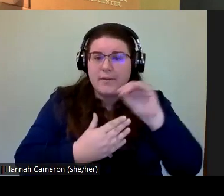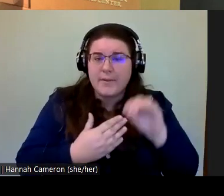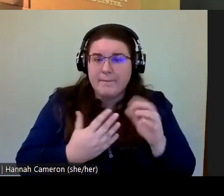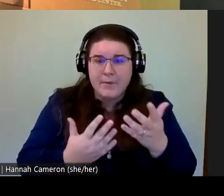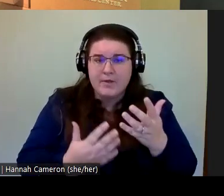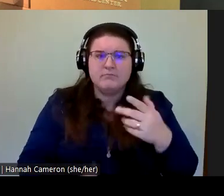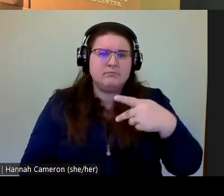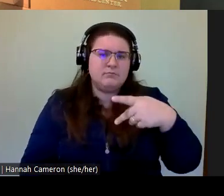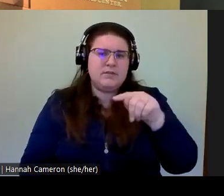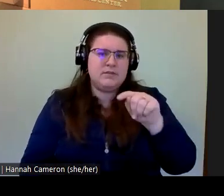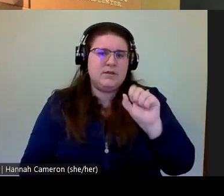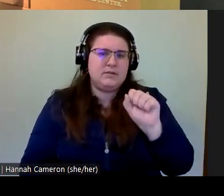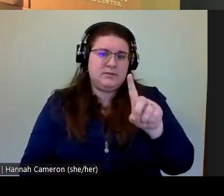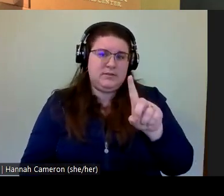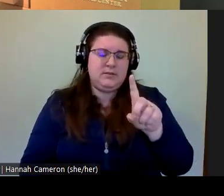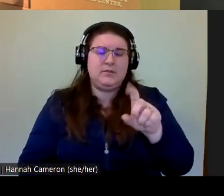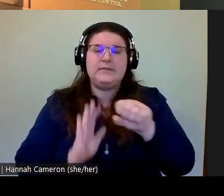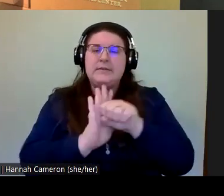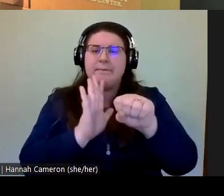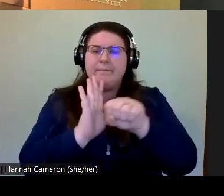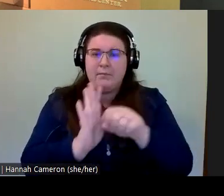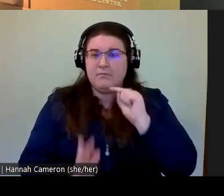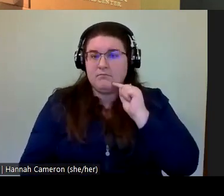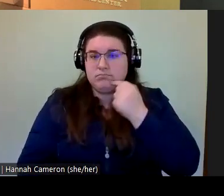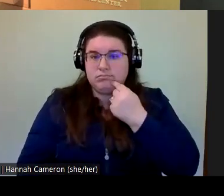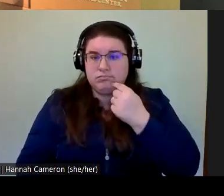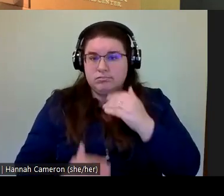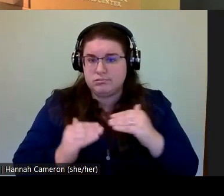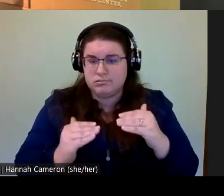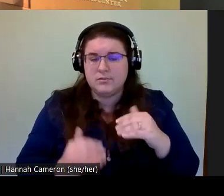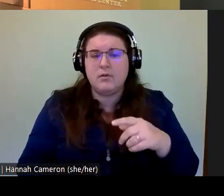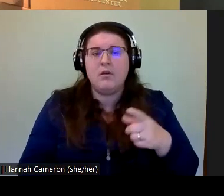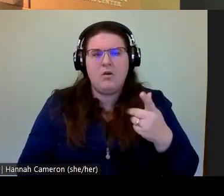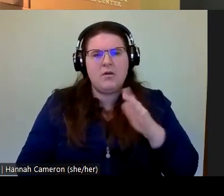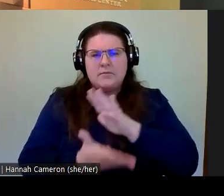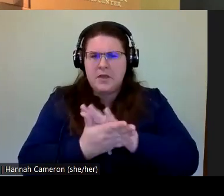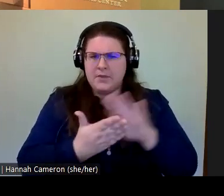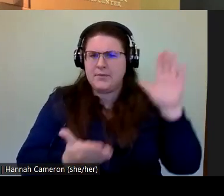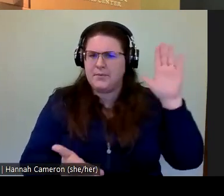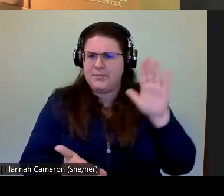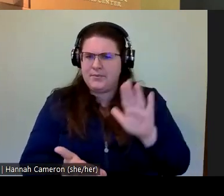symptom severity we saw really nice reductions in PTSD symptom severity and really not much of